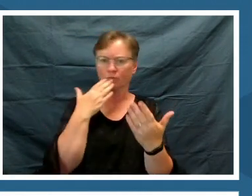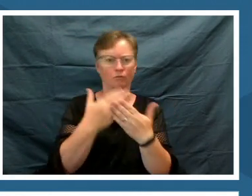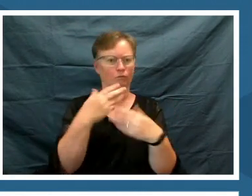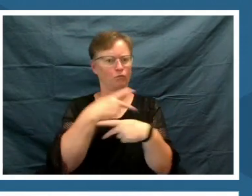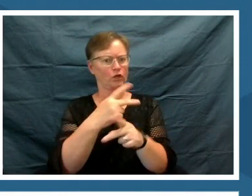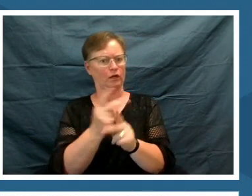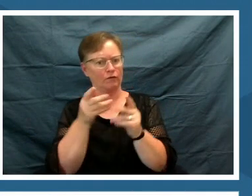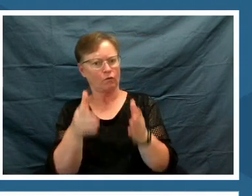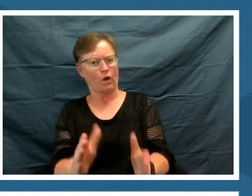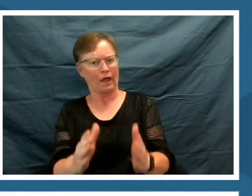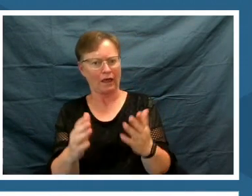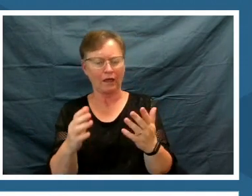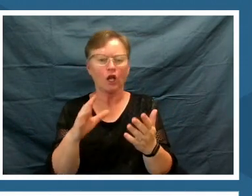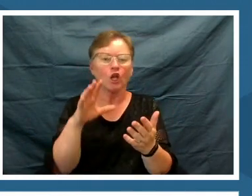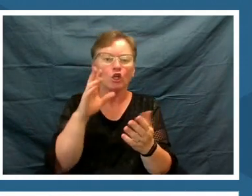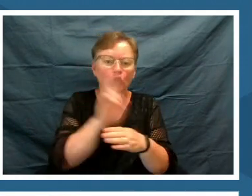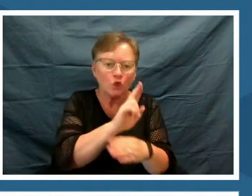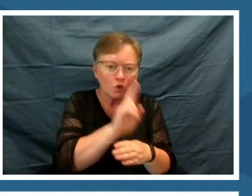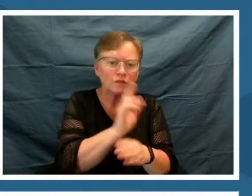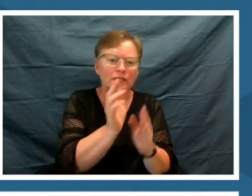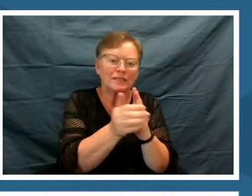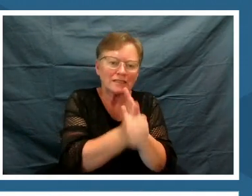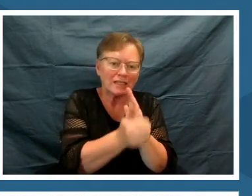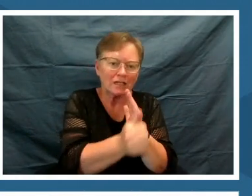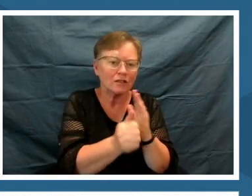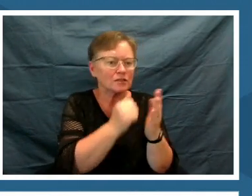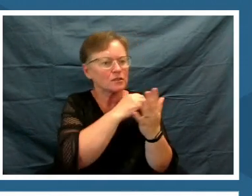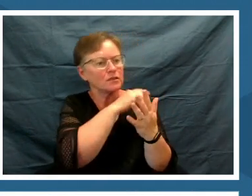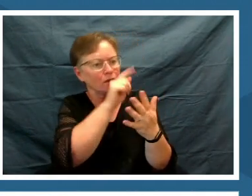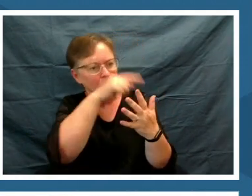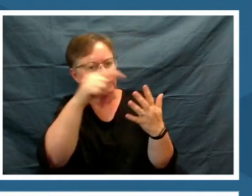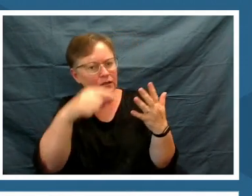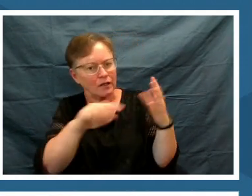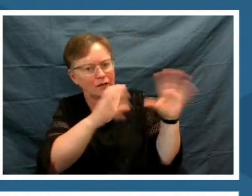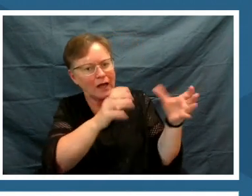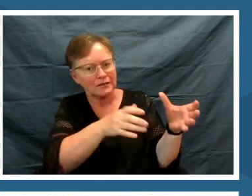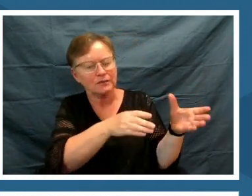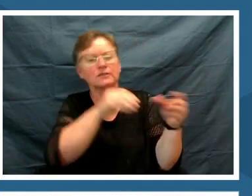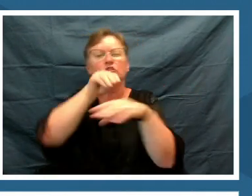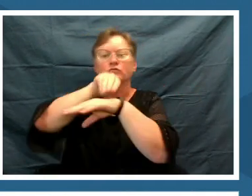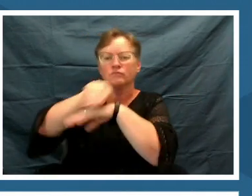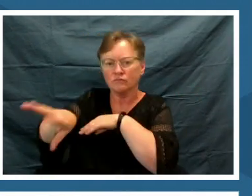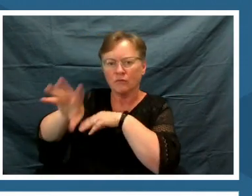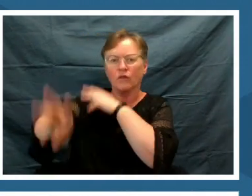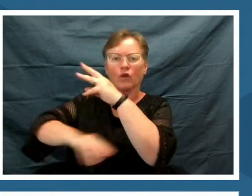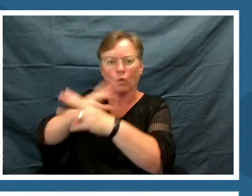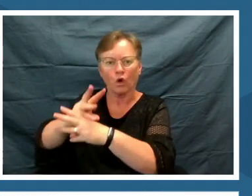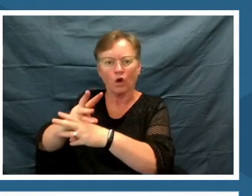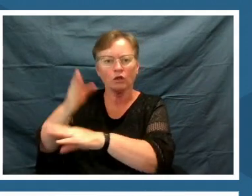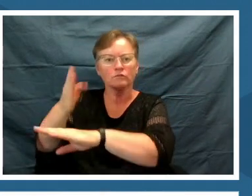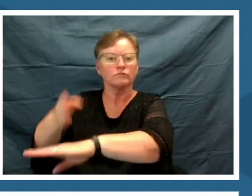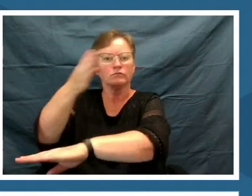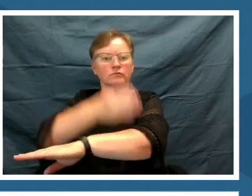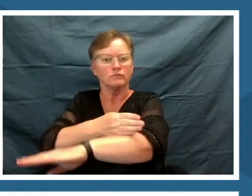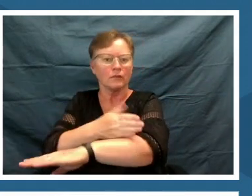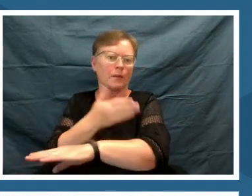learning in all these various classes to make my world a better place